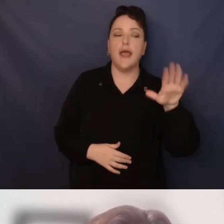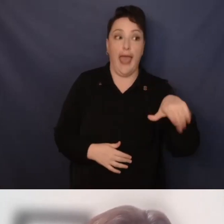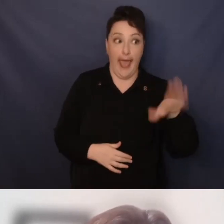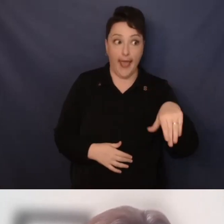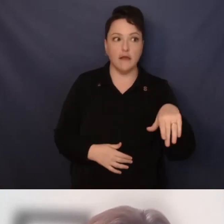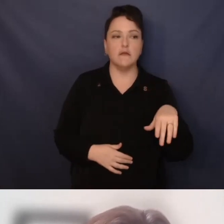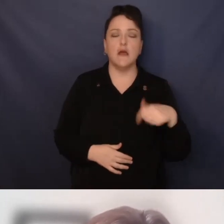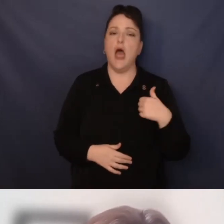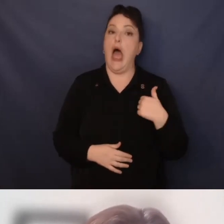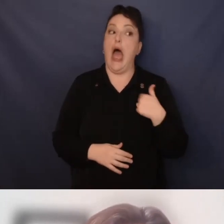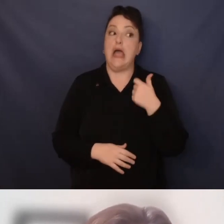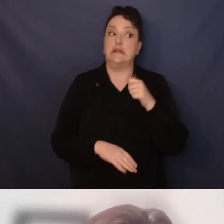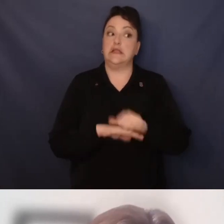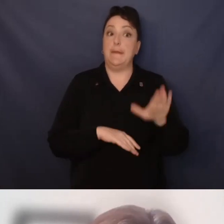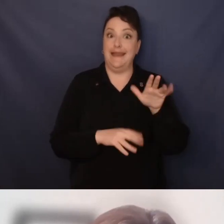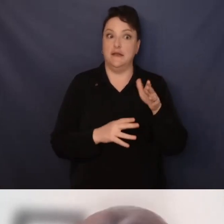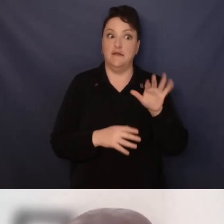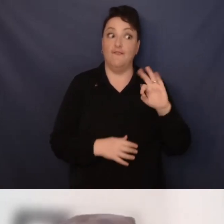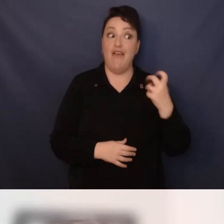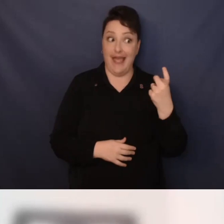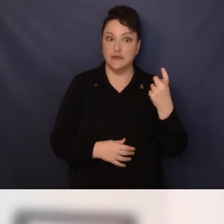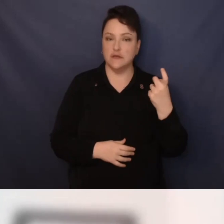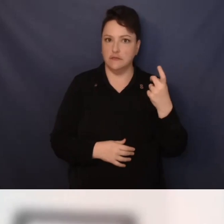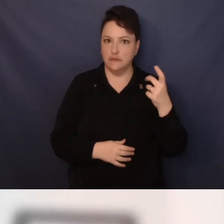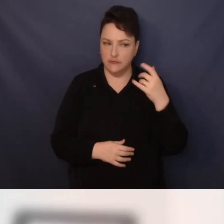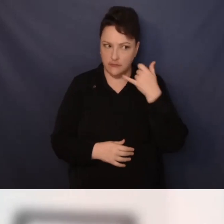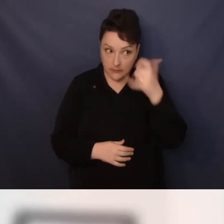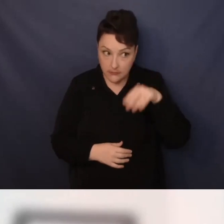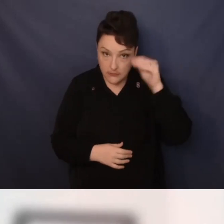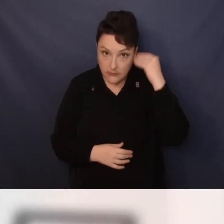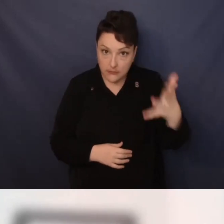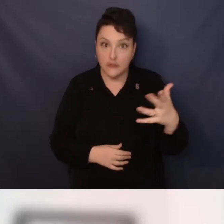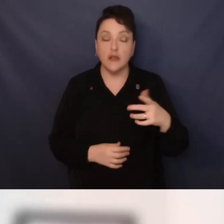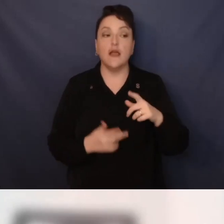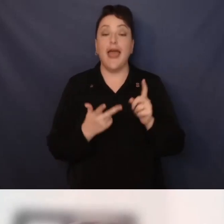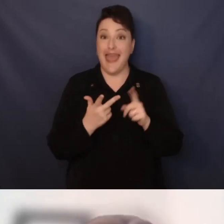lot. I tell them when I tell them I submitted the facts and also dropping a hard copy in the mail to